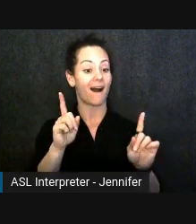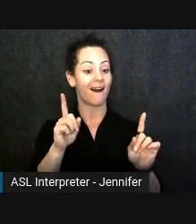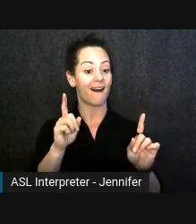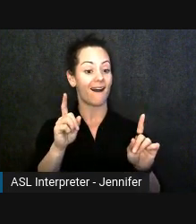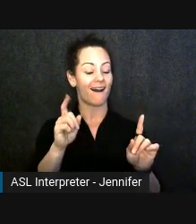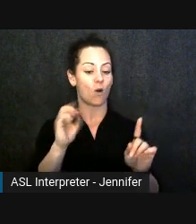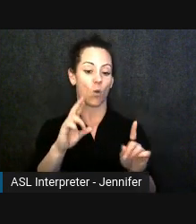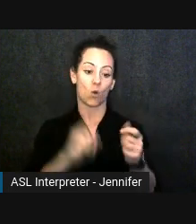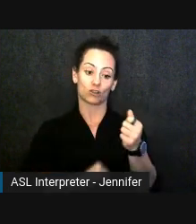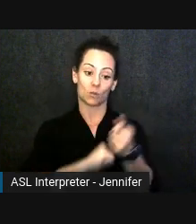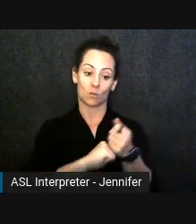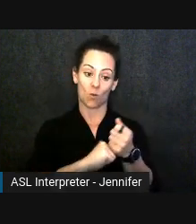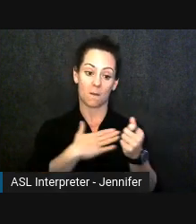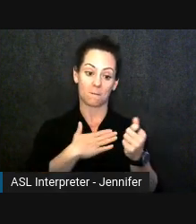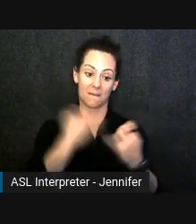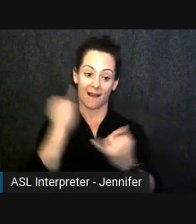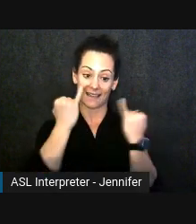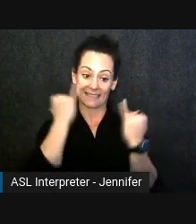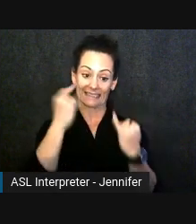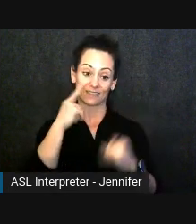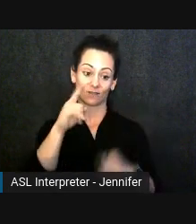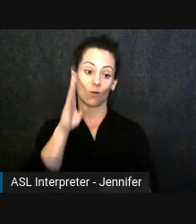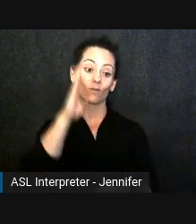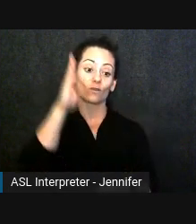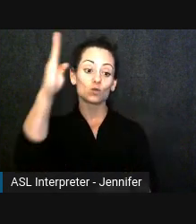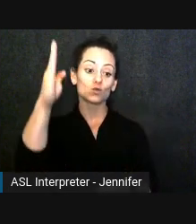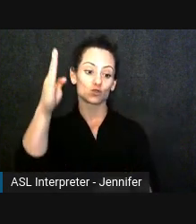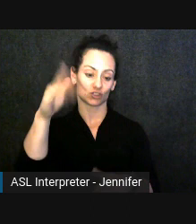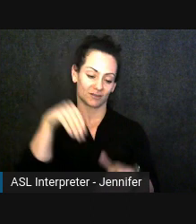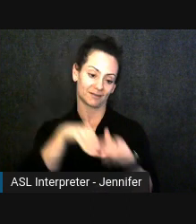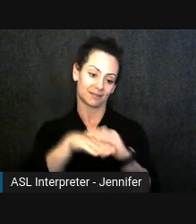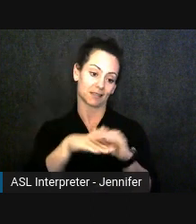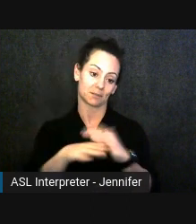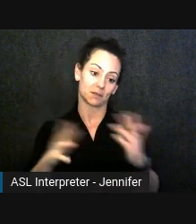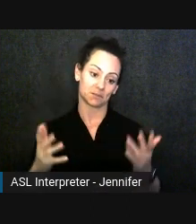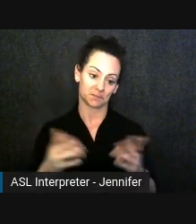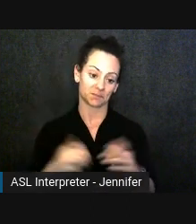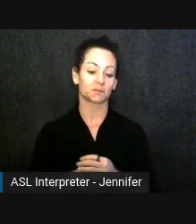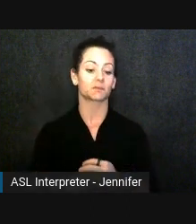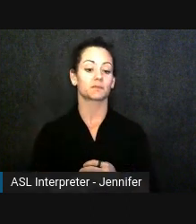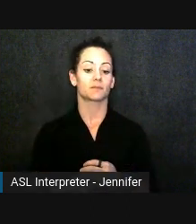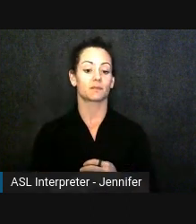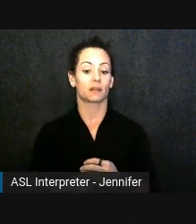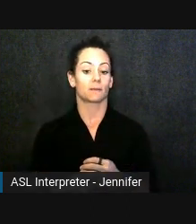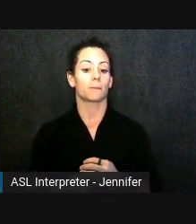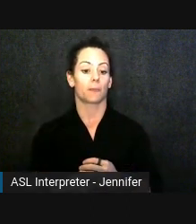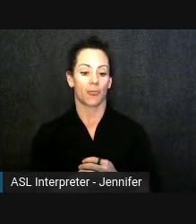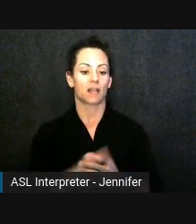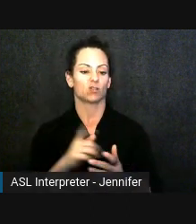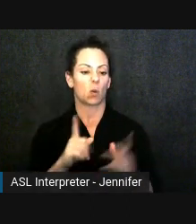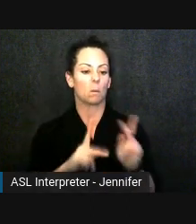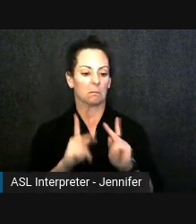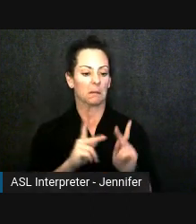for accessibility in the future. So other accessibility experts on staff and then sort of almost